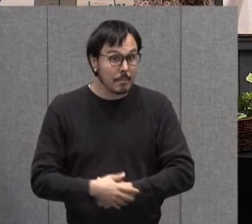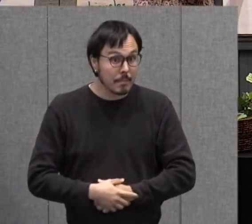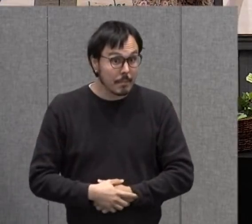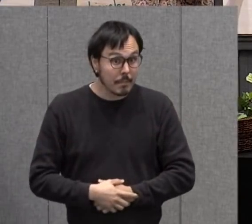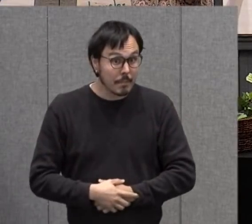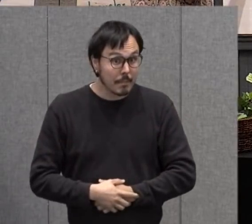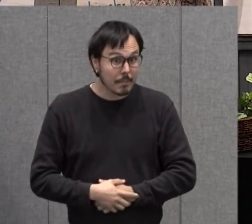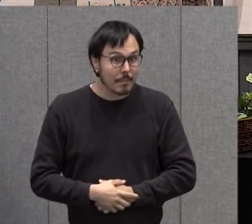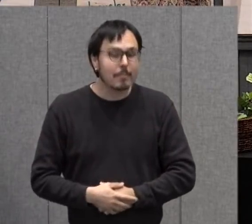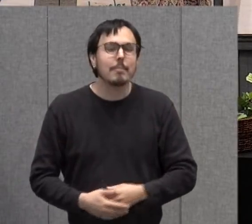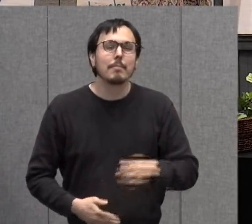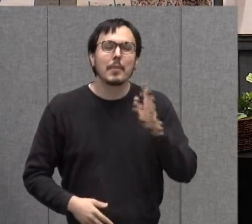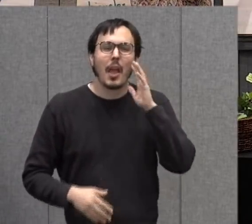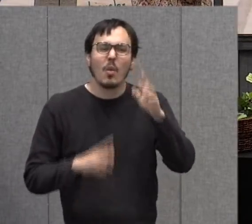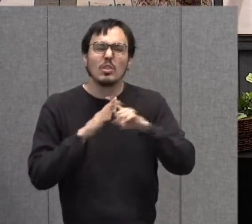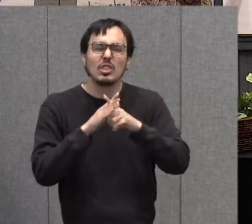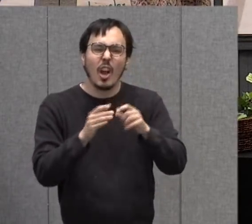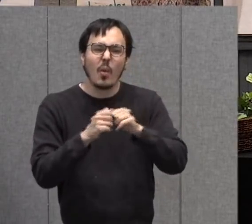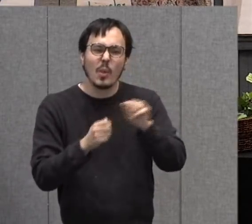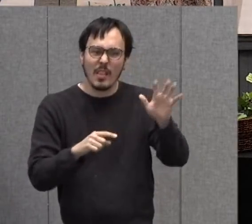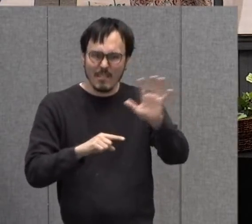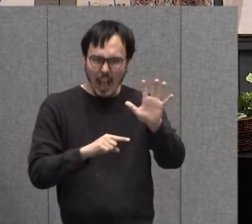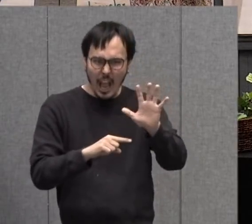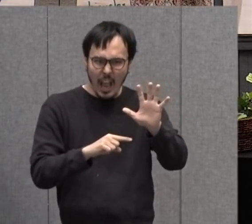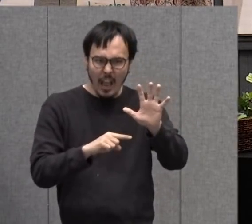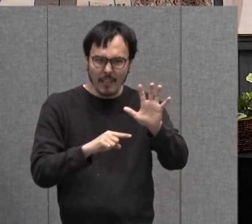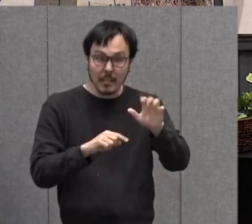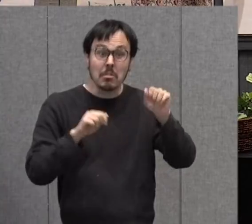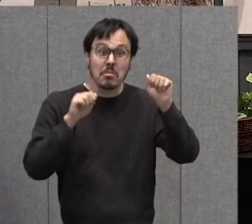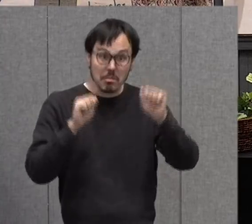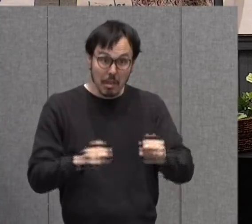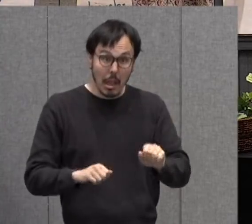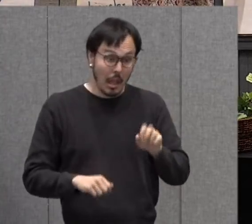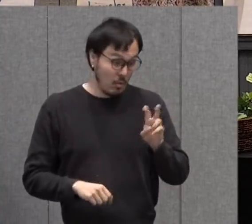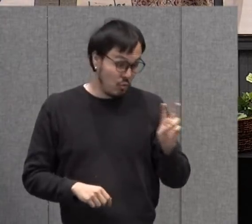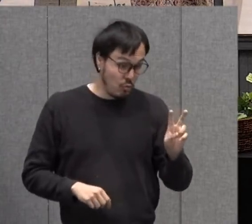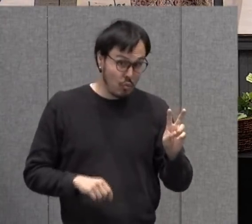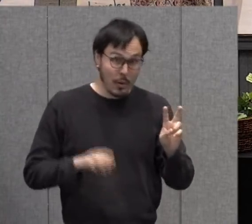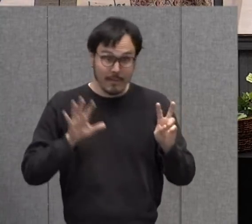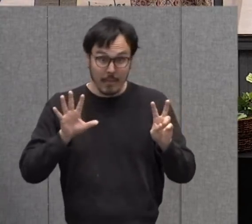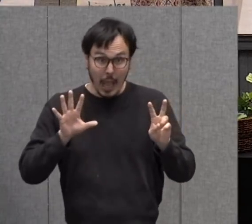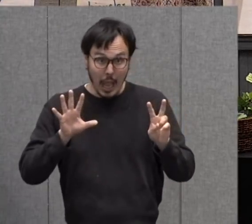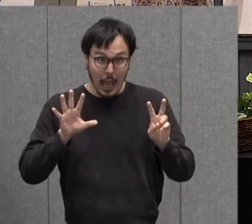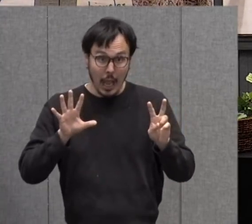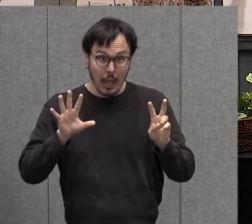Well, I'm gonna start with five. Can two go into five evenly? No.